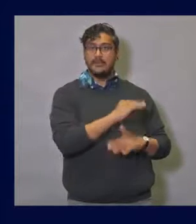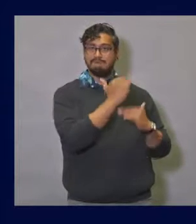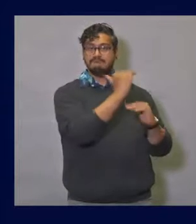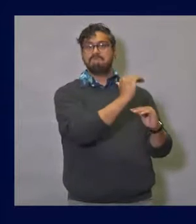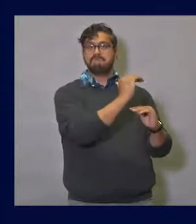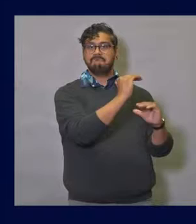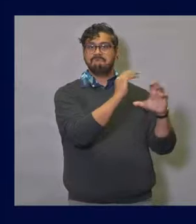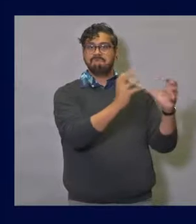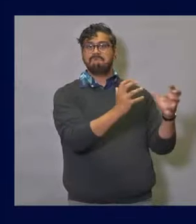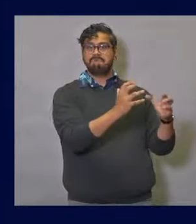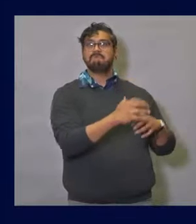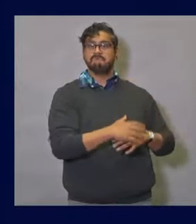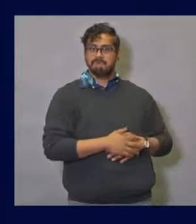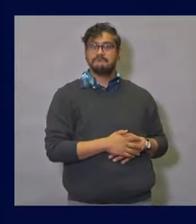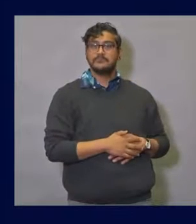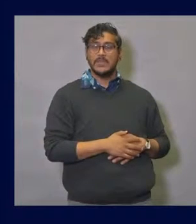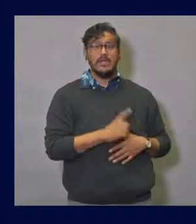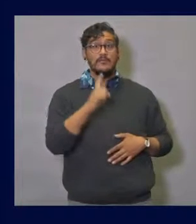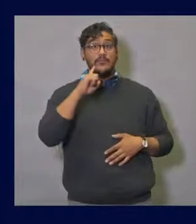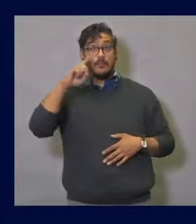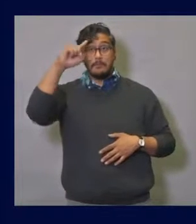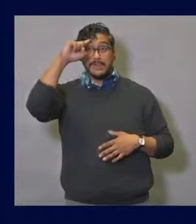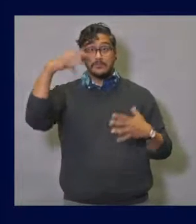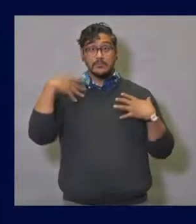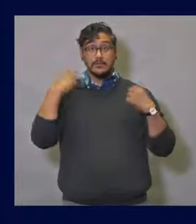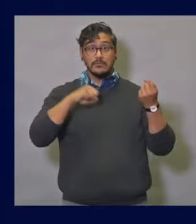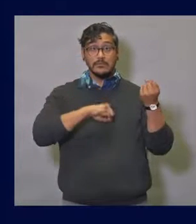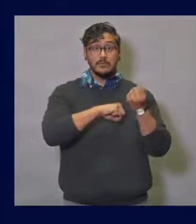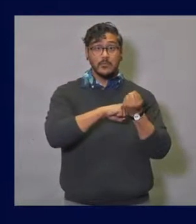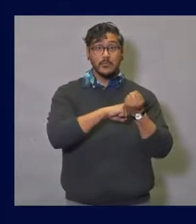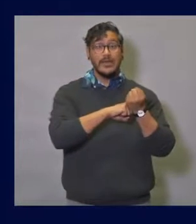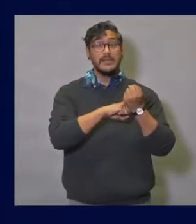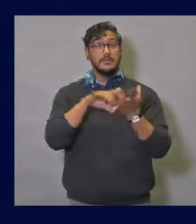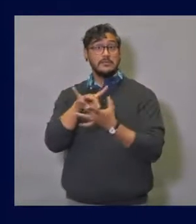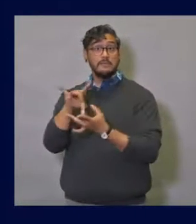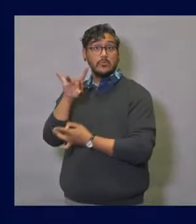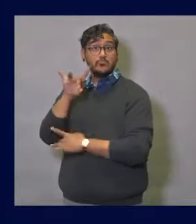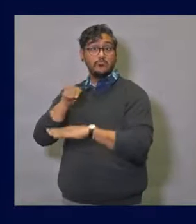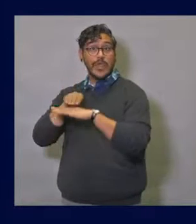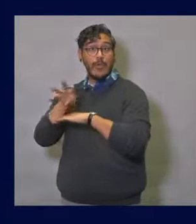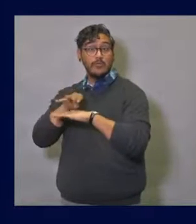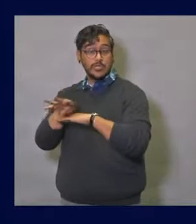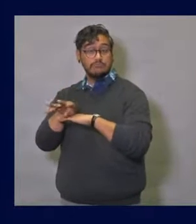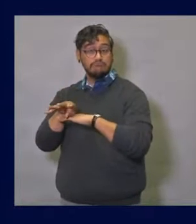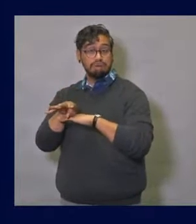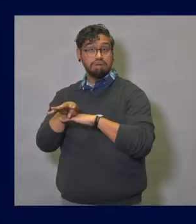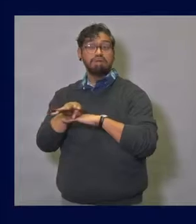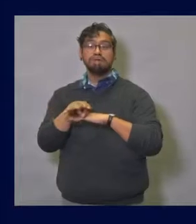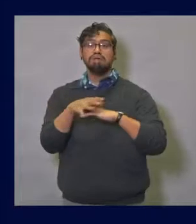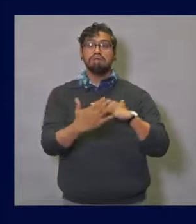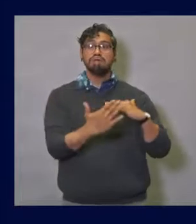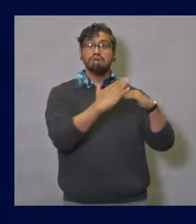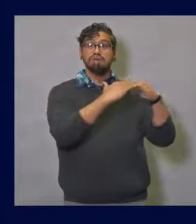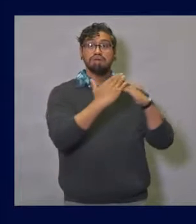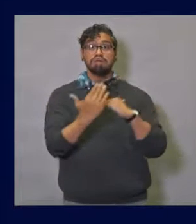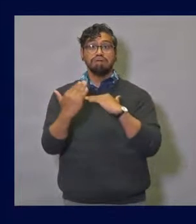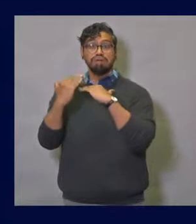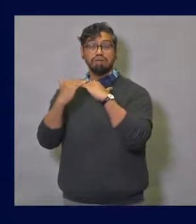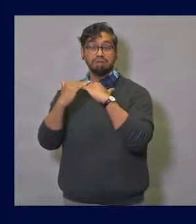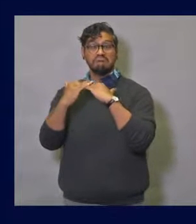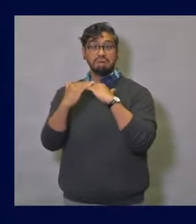MODIFICATIONS AT 50% CAPACITY.